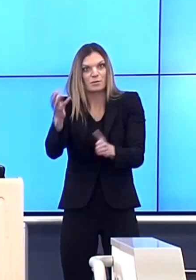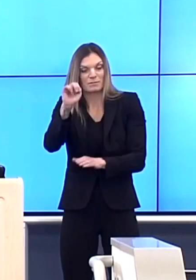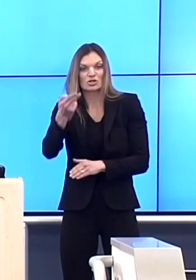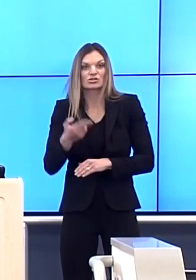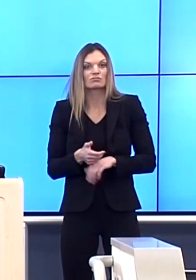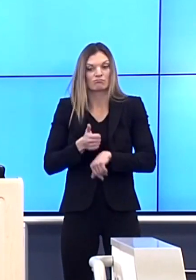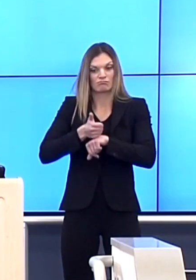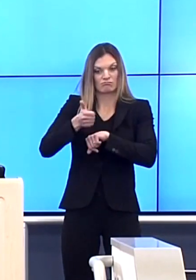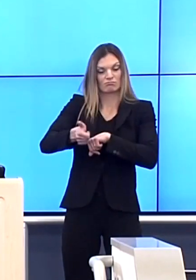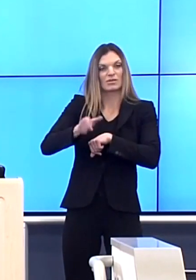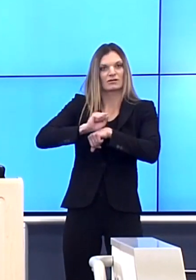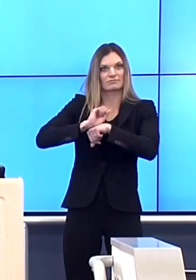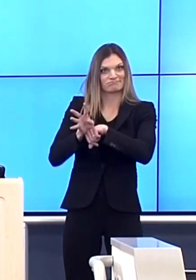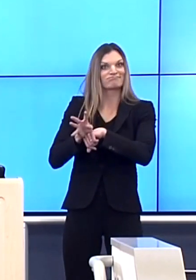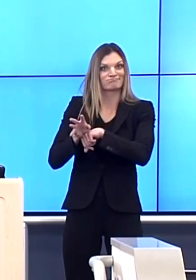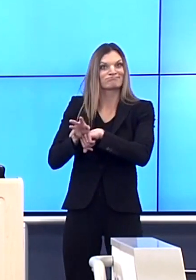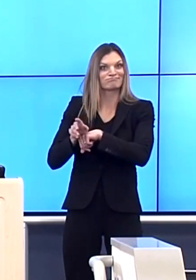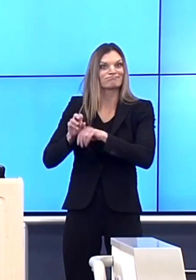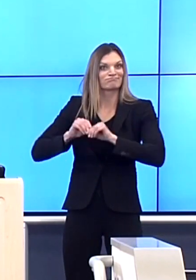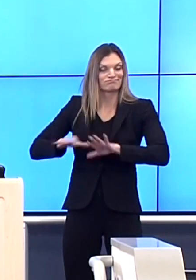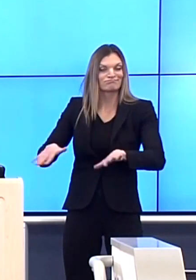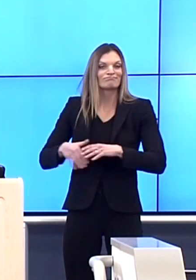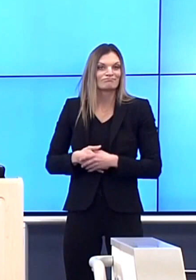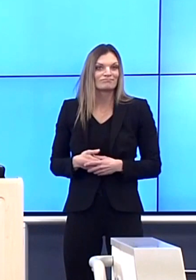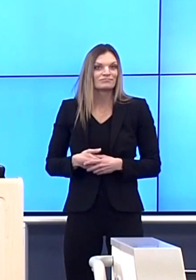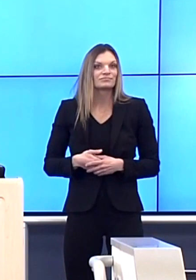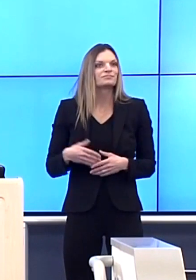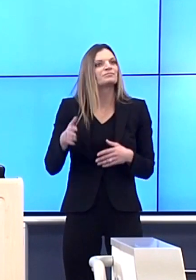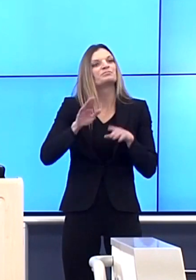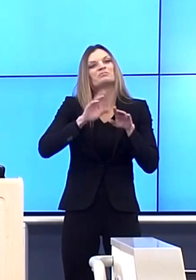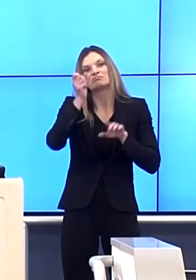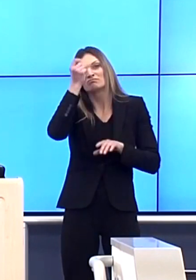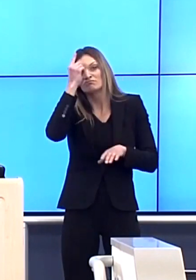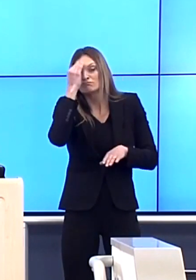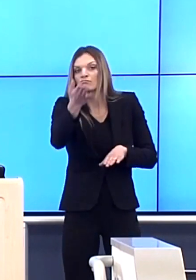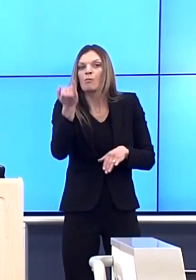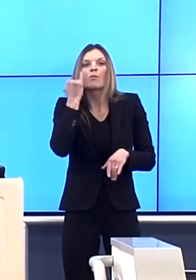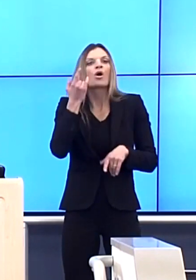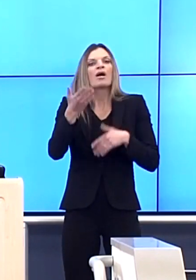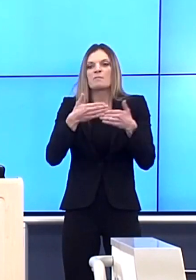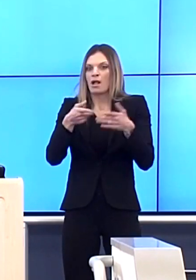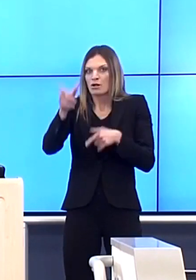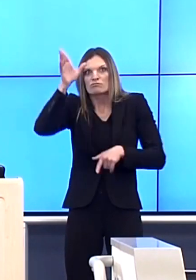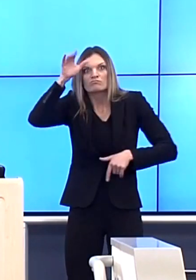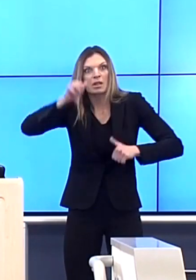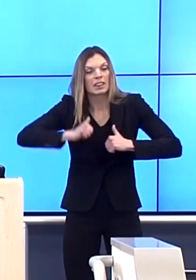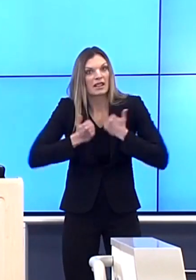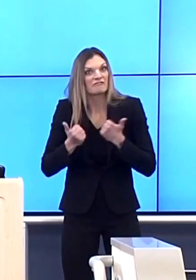20,000 ADDITIONAL DEATHS DUE TO COVID-19 IN MICHIGAN. COVID-19 IN MICHIGAN. AND MANY MORE OF THOSE CASES, AND MANY MORE OF THOSE CASES, EVEN IF THEY LIVE, THEY ARE